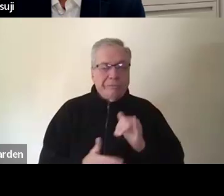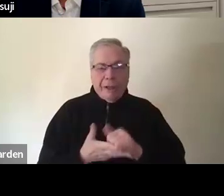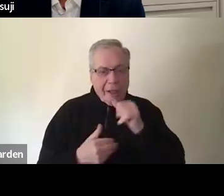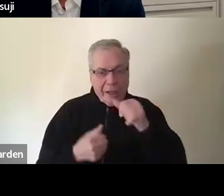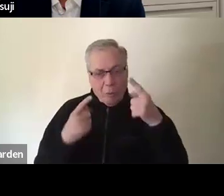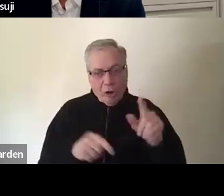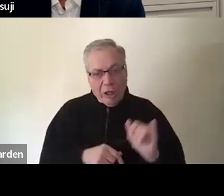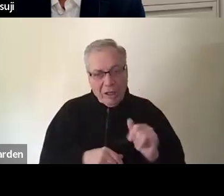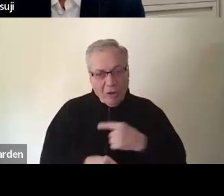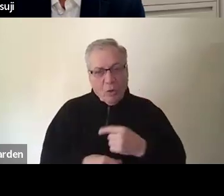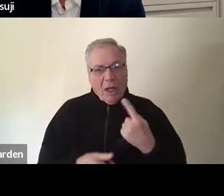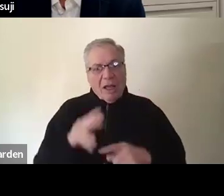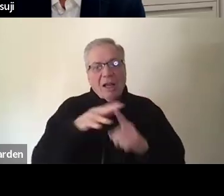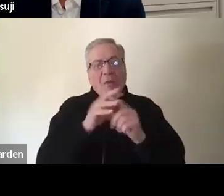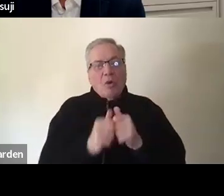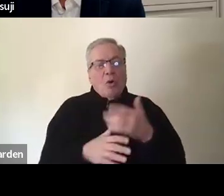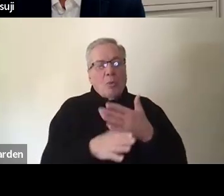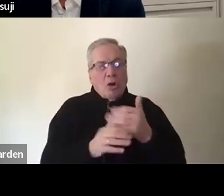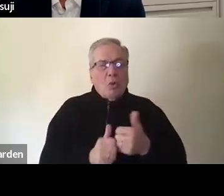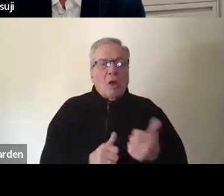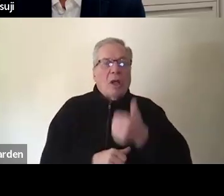So we ended up later partnering with another student success program that